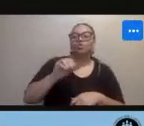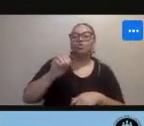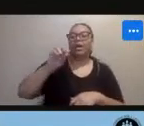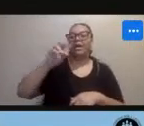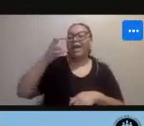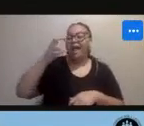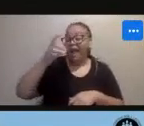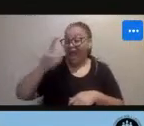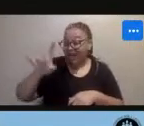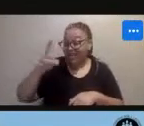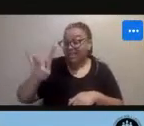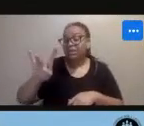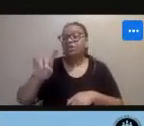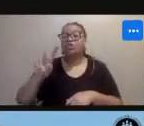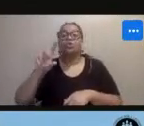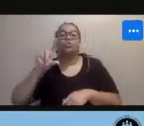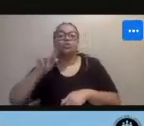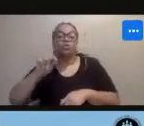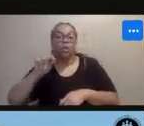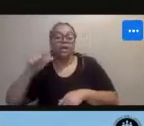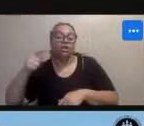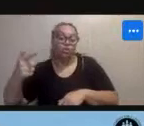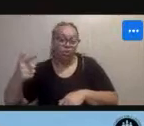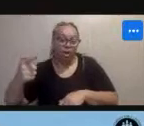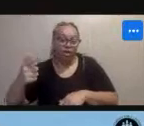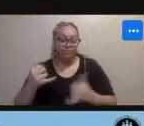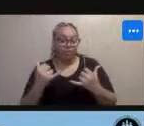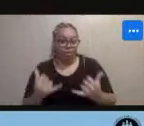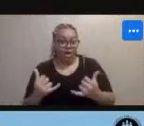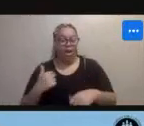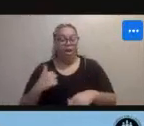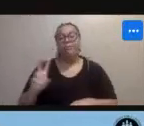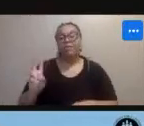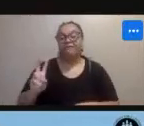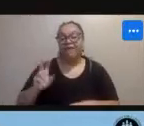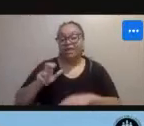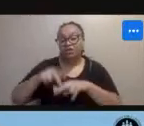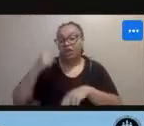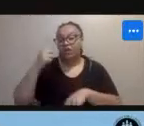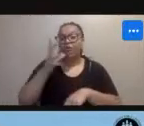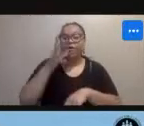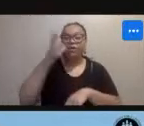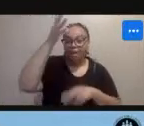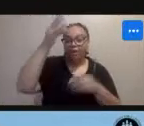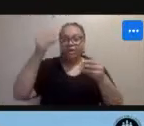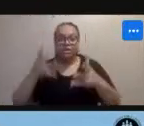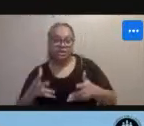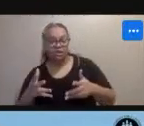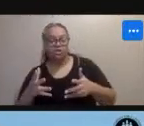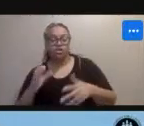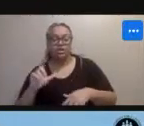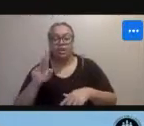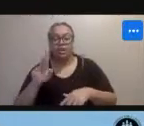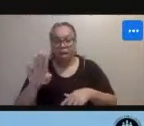THE LAST TWO YEARS.